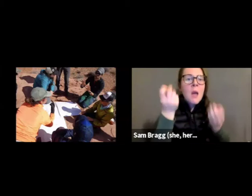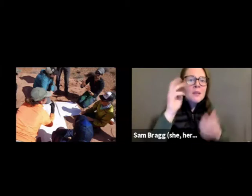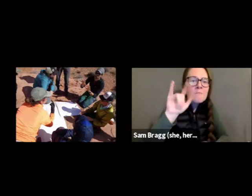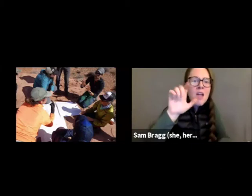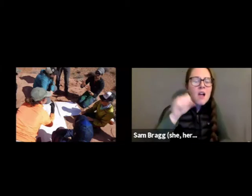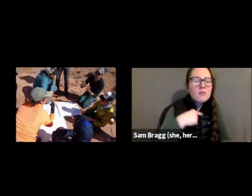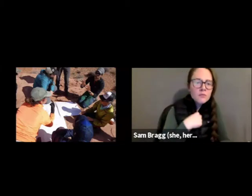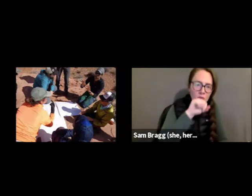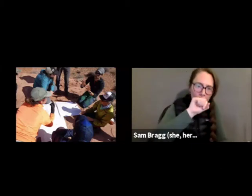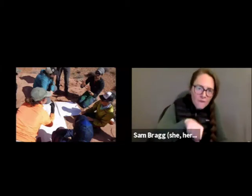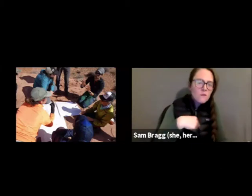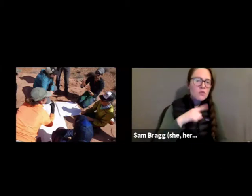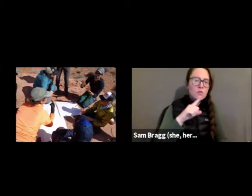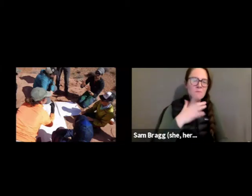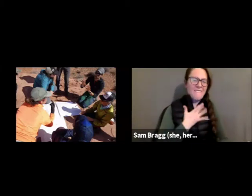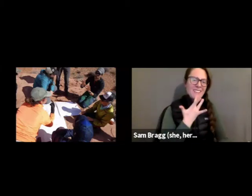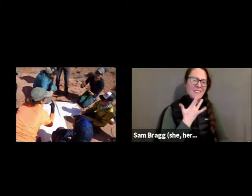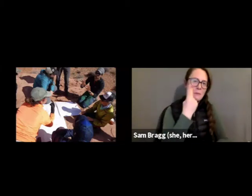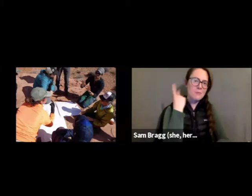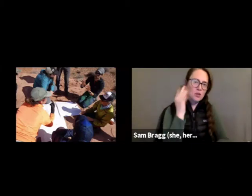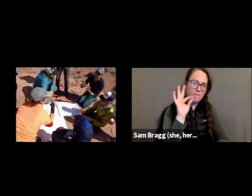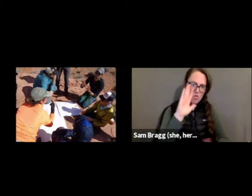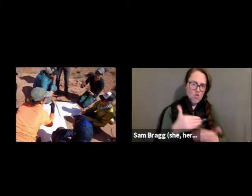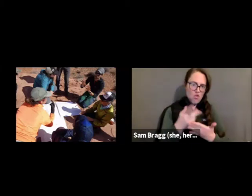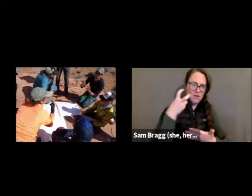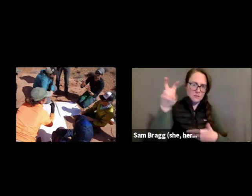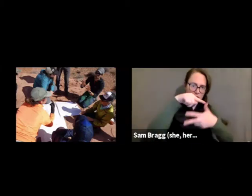out what's going to be next. How many miles we're going to go? I love this planning part